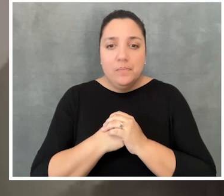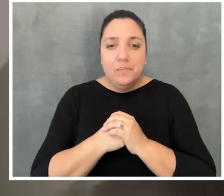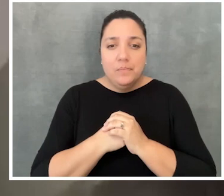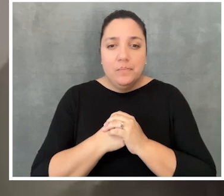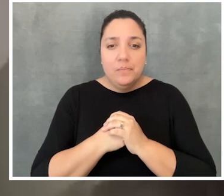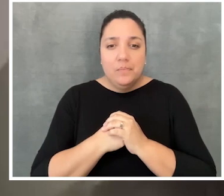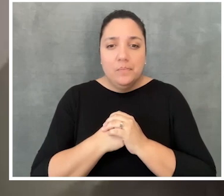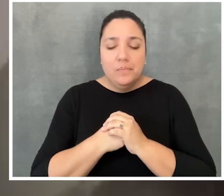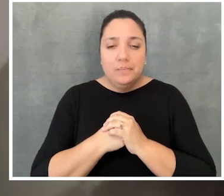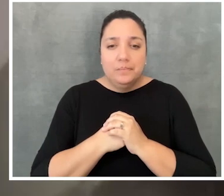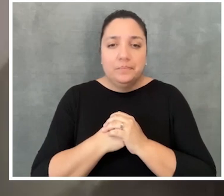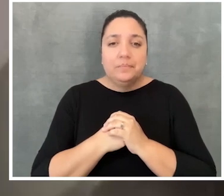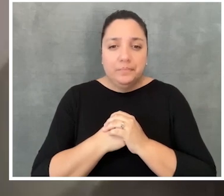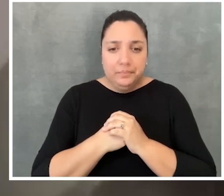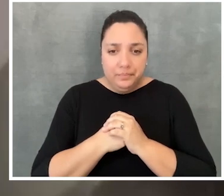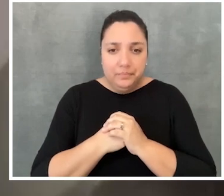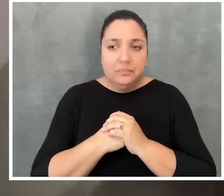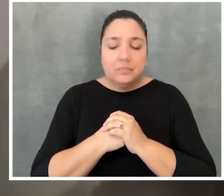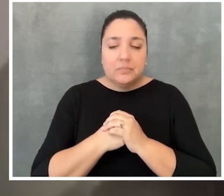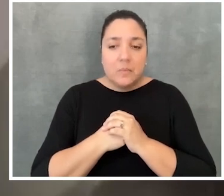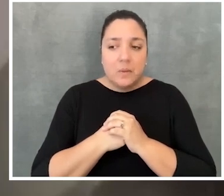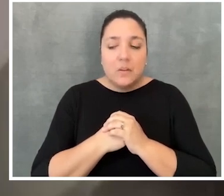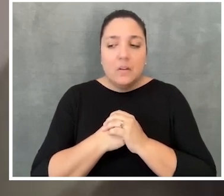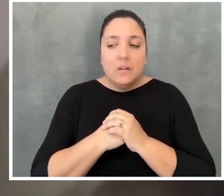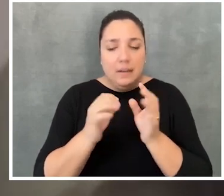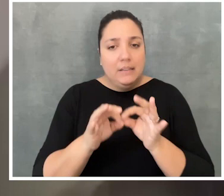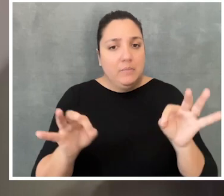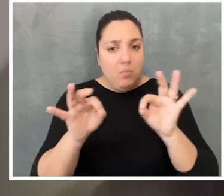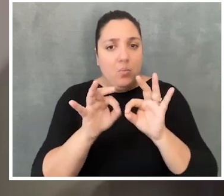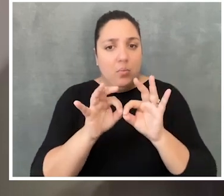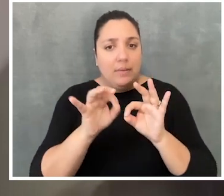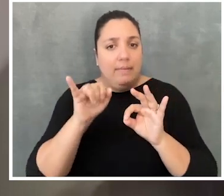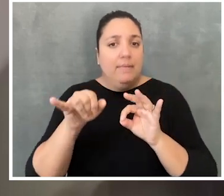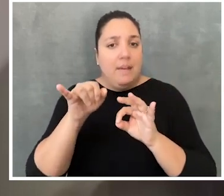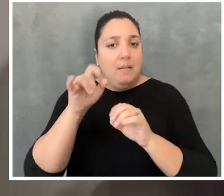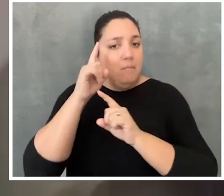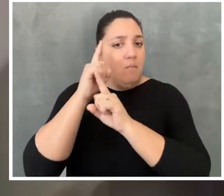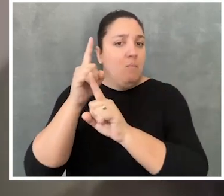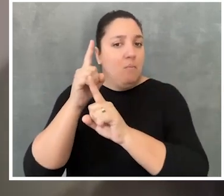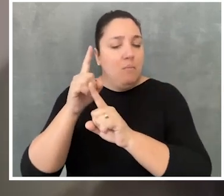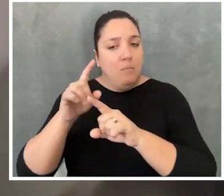that it is important within the movements, within the feminist movement,